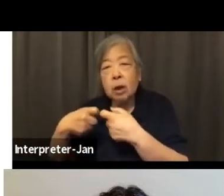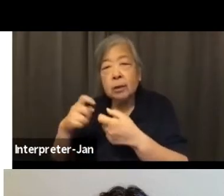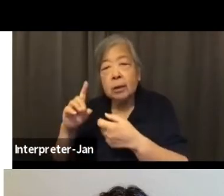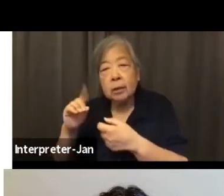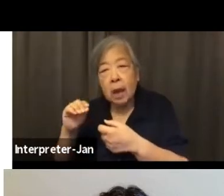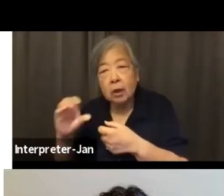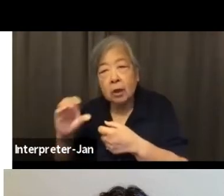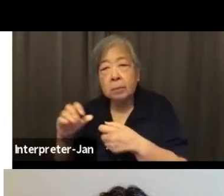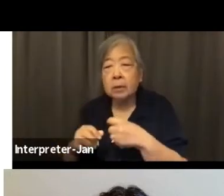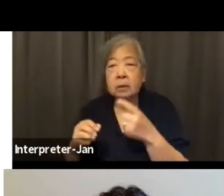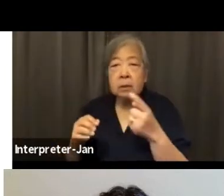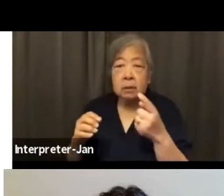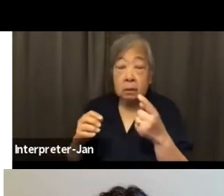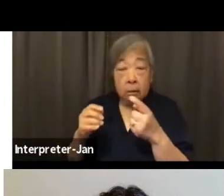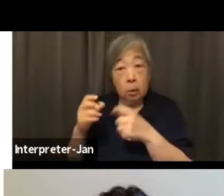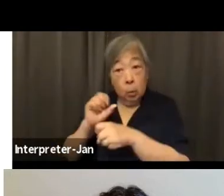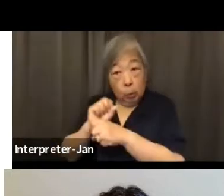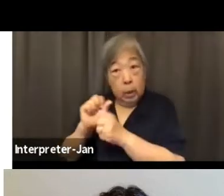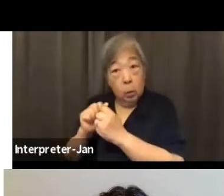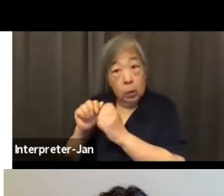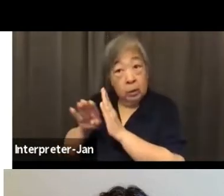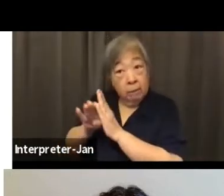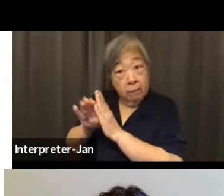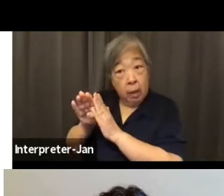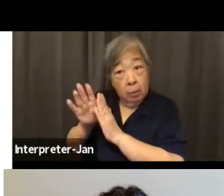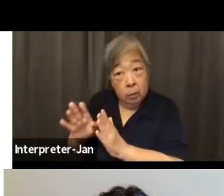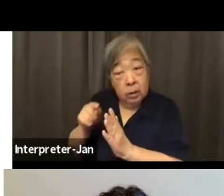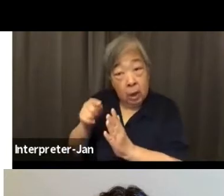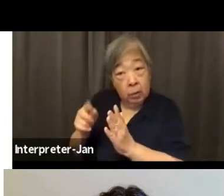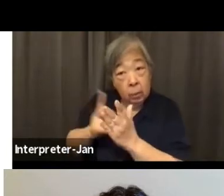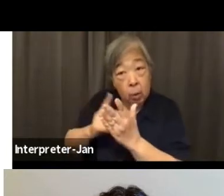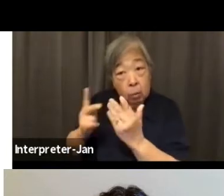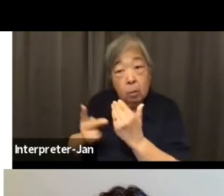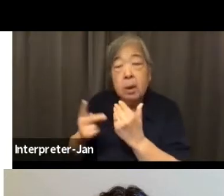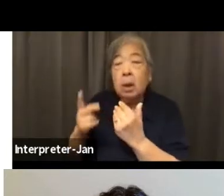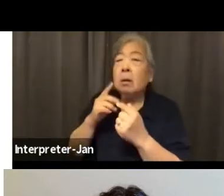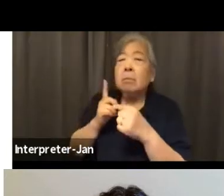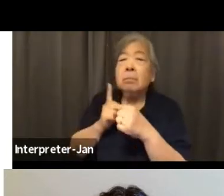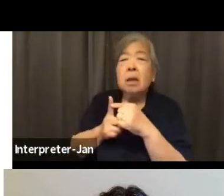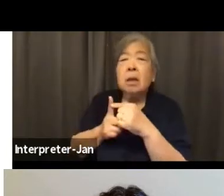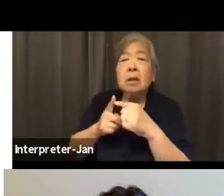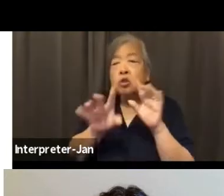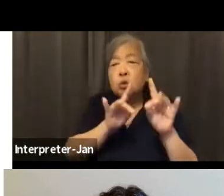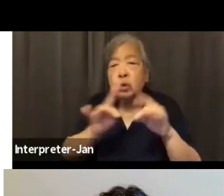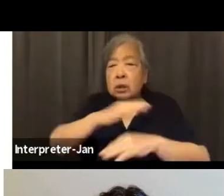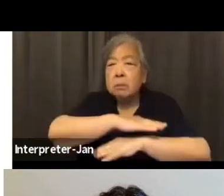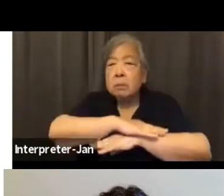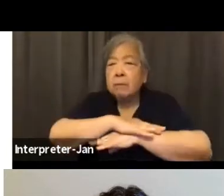developers on this platform, as well as choosing platforms that are accessible and that would